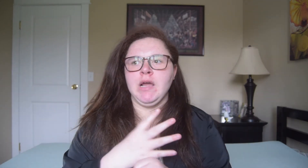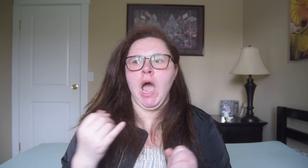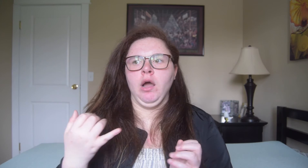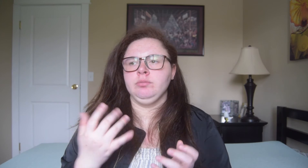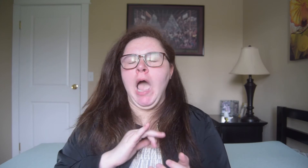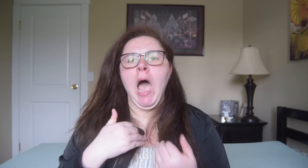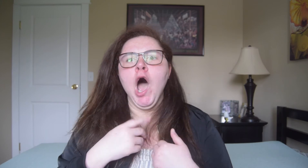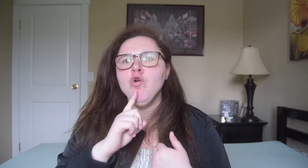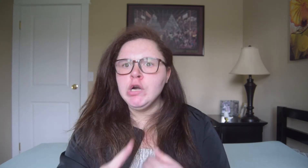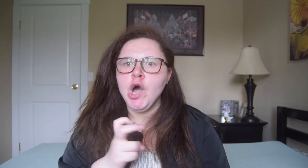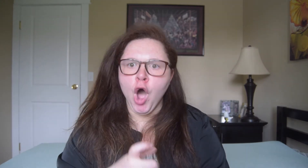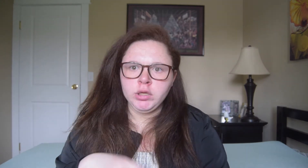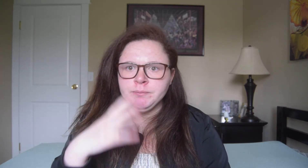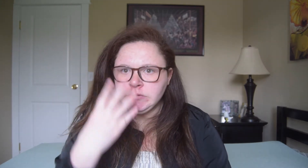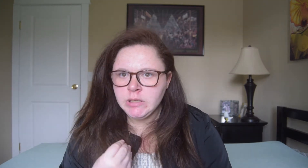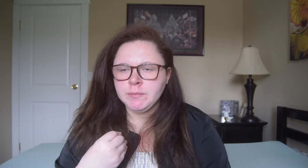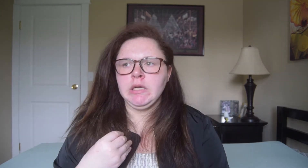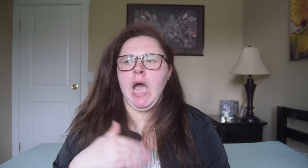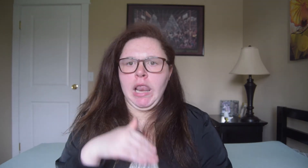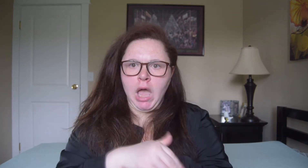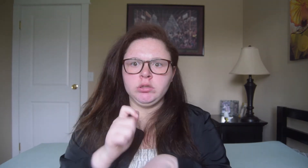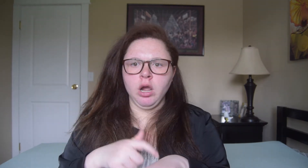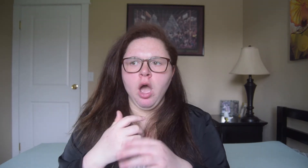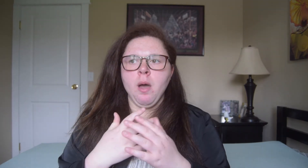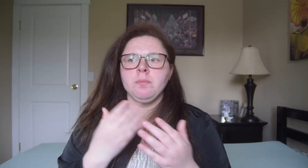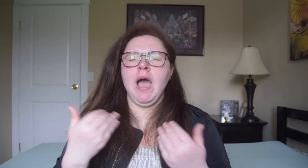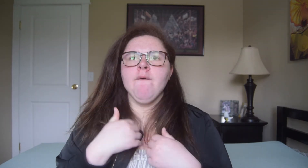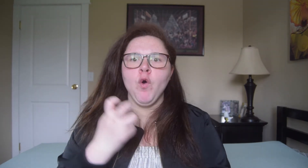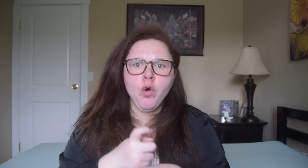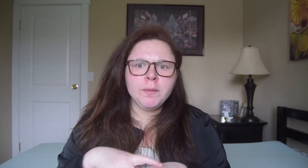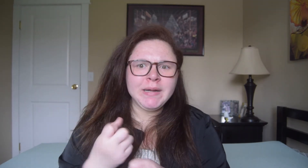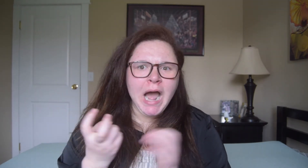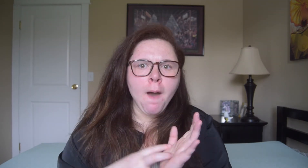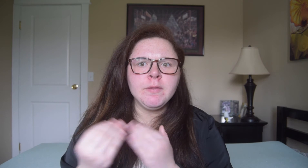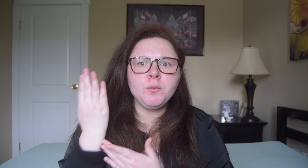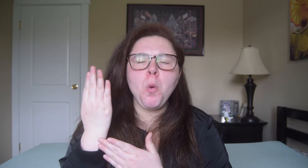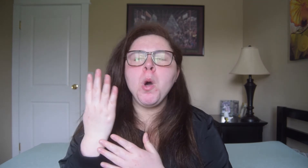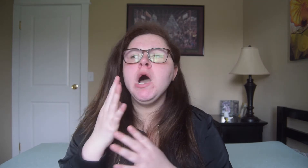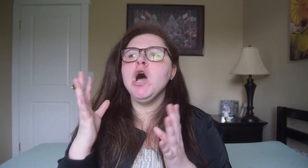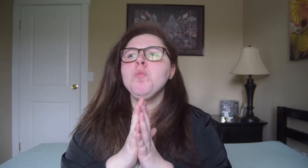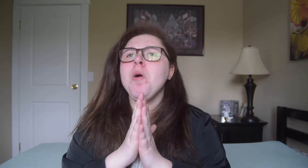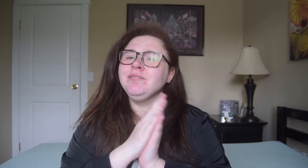And I had a really hard time sleeping at night time and it was really hard for me to get up in the mornings